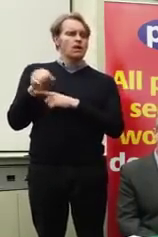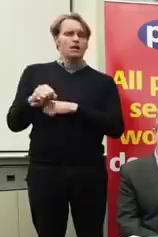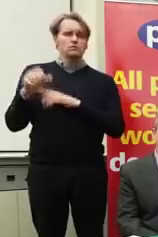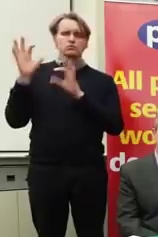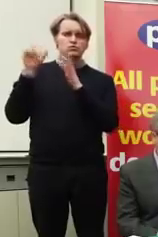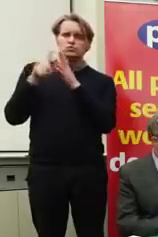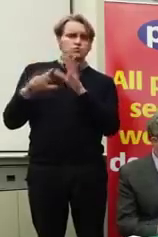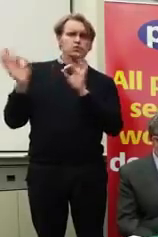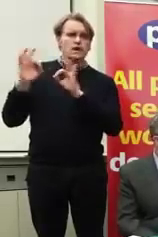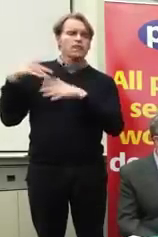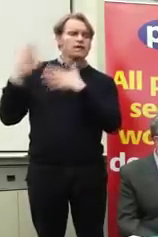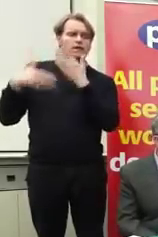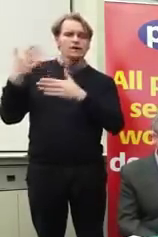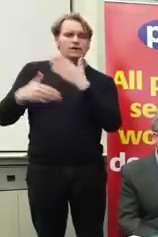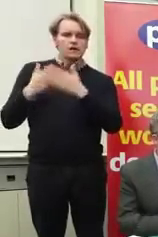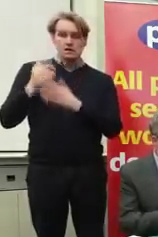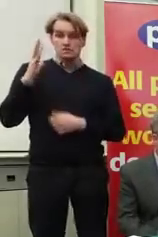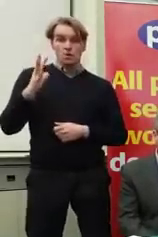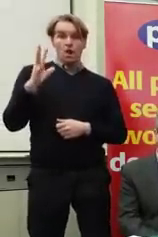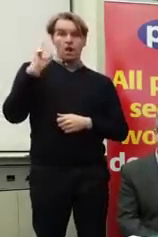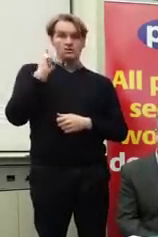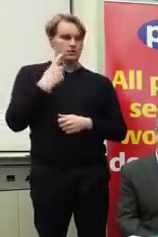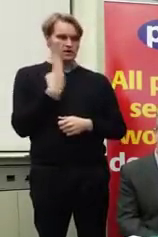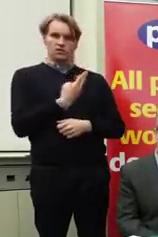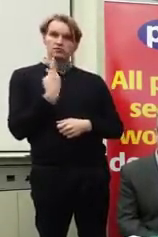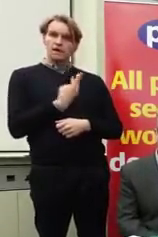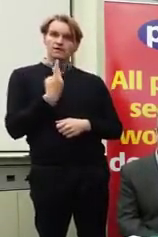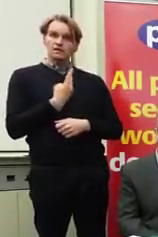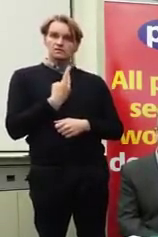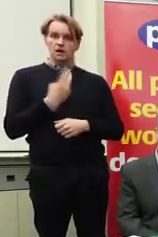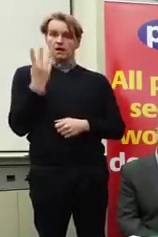so last week Janice you and I and John and 40 MPs were in this place